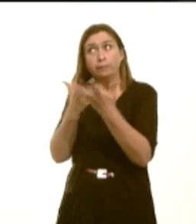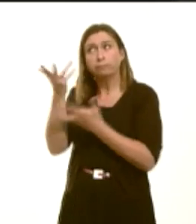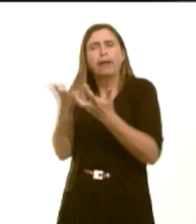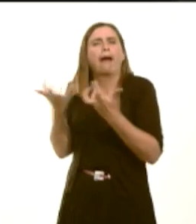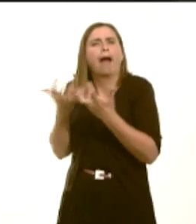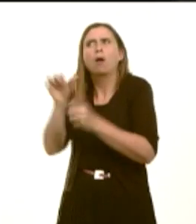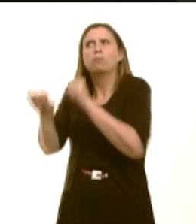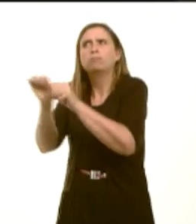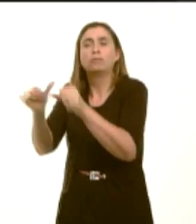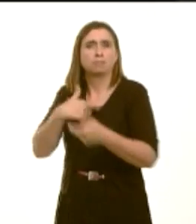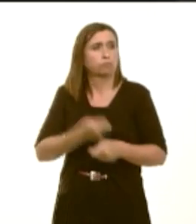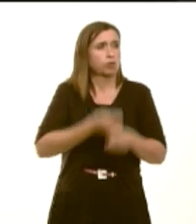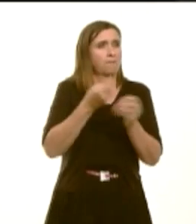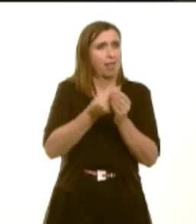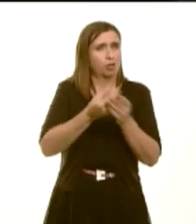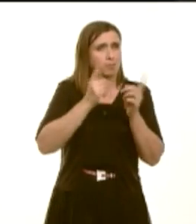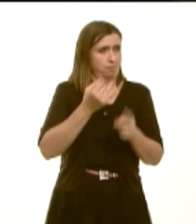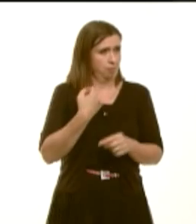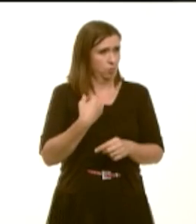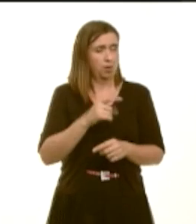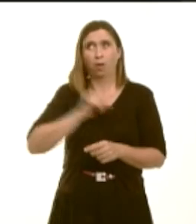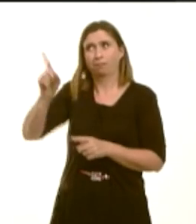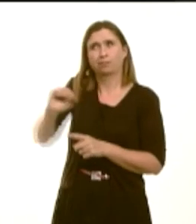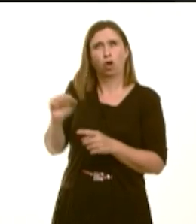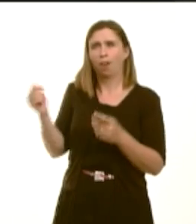and Government Business last week. It seems to me Scotland is ahead of the game in this